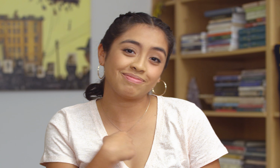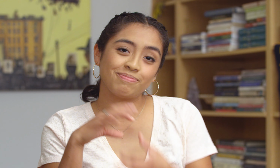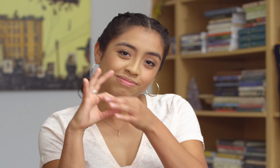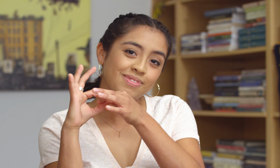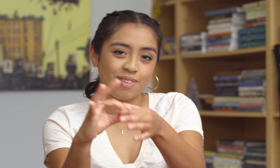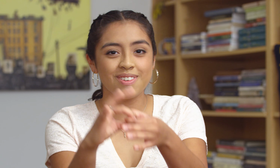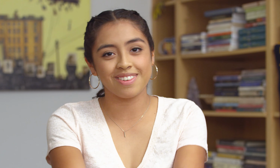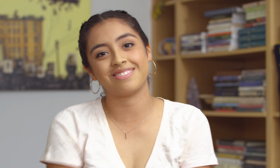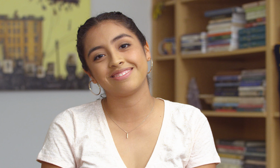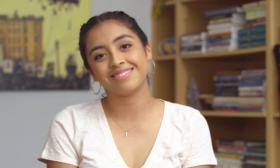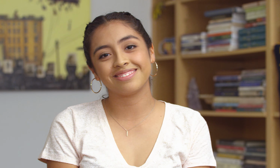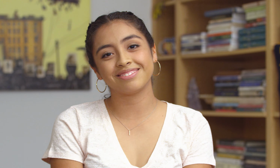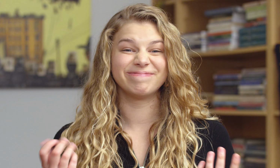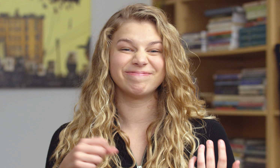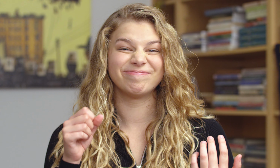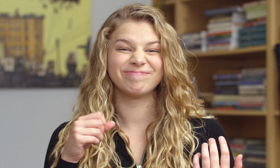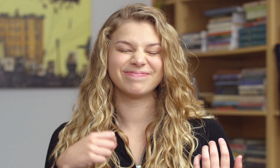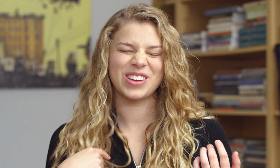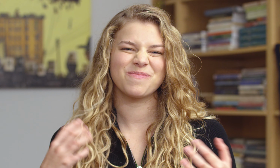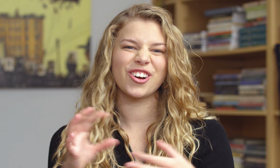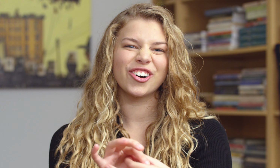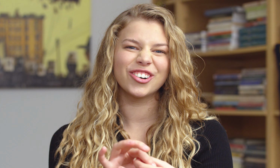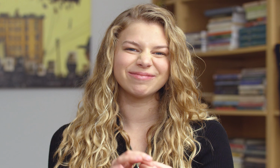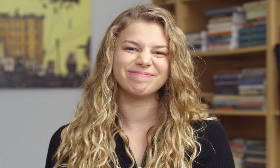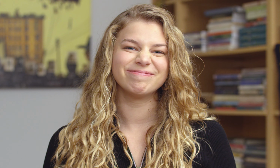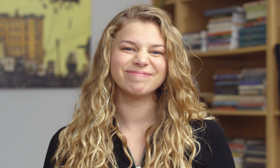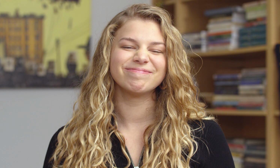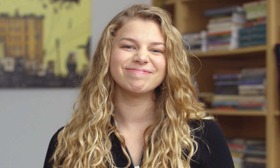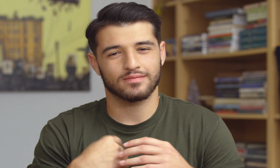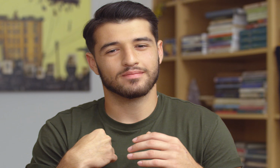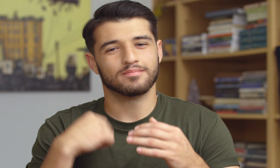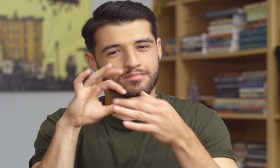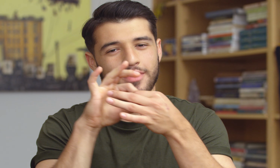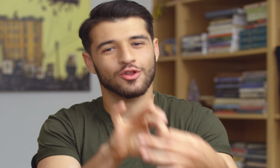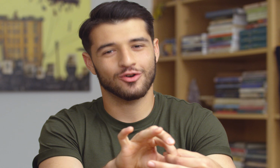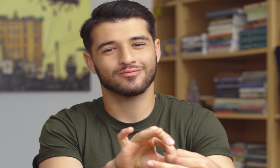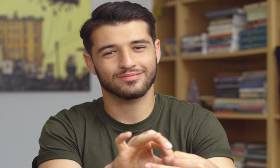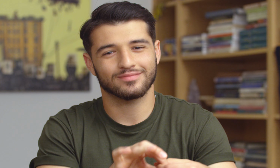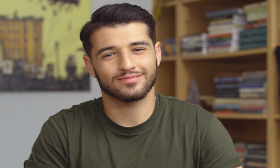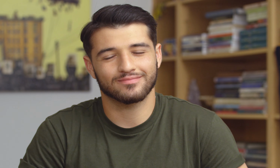I belong.